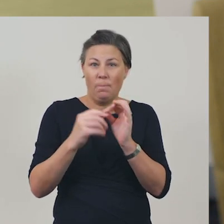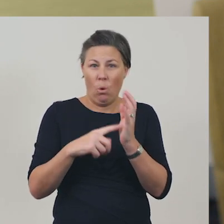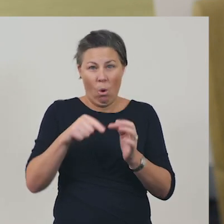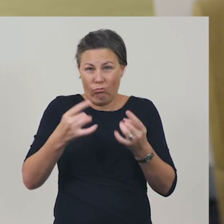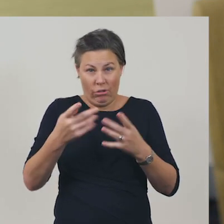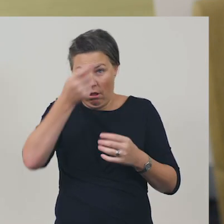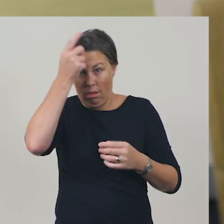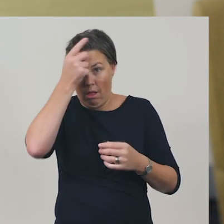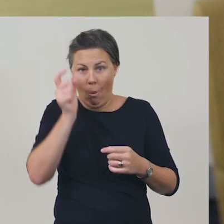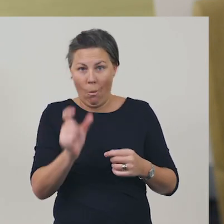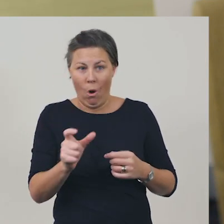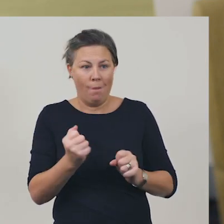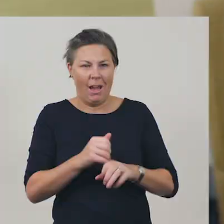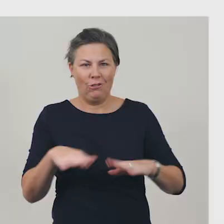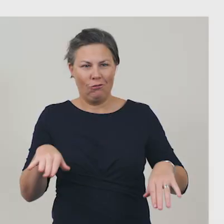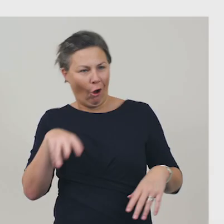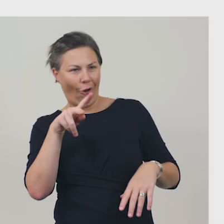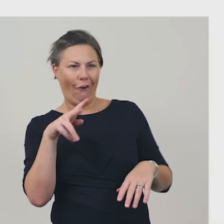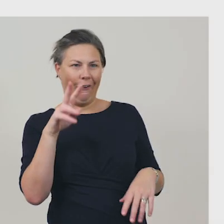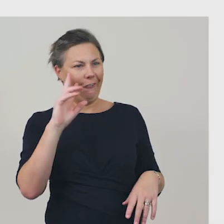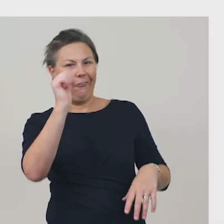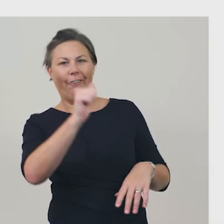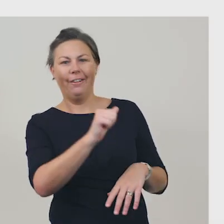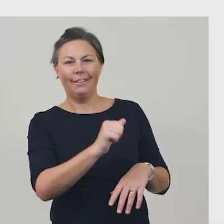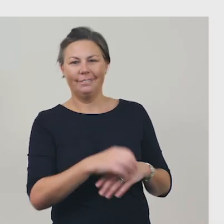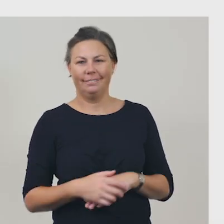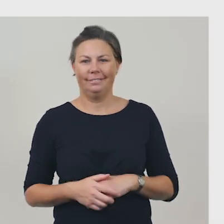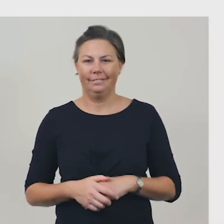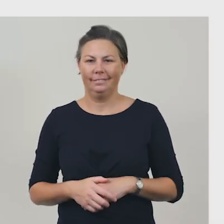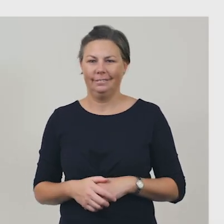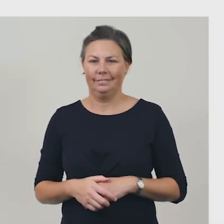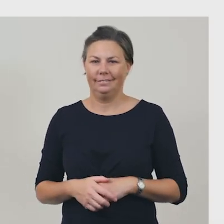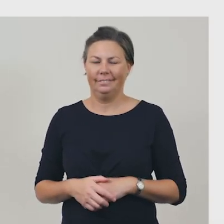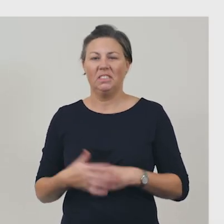Okay, let's start with the sentence ‘Punbelievable is a new game’.